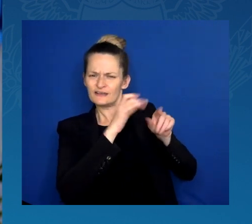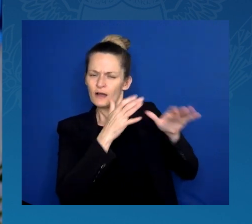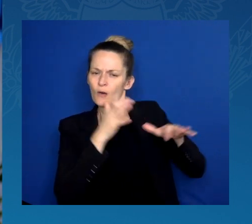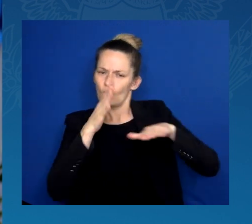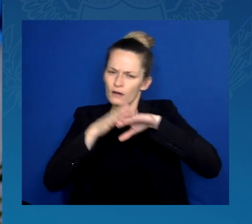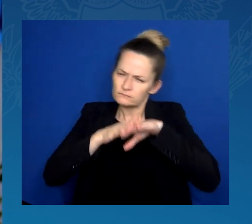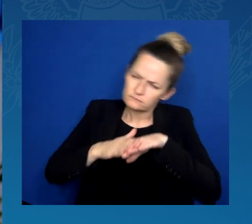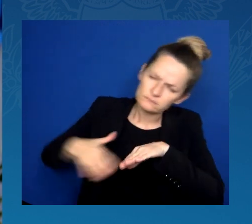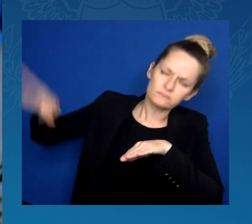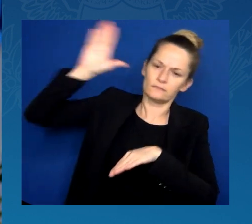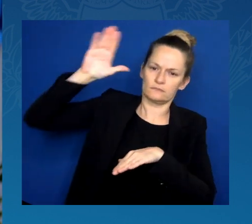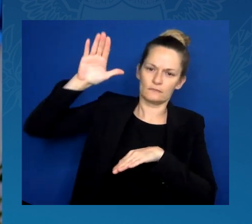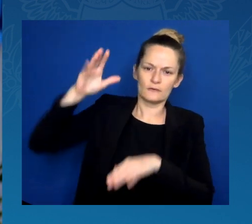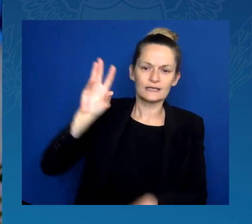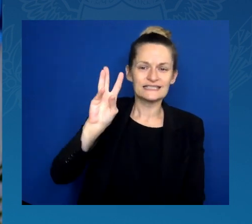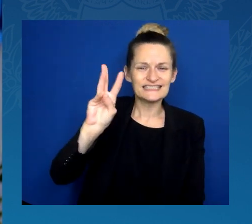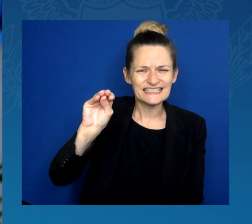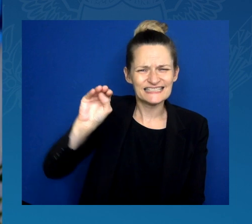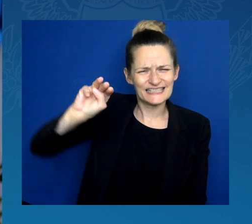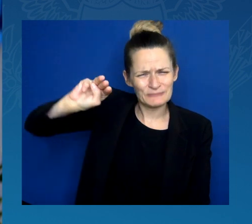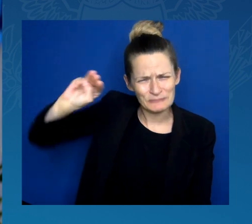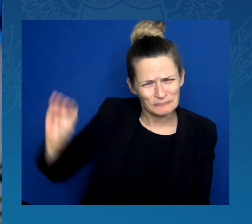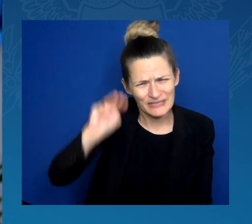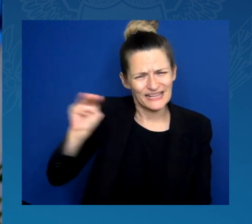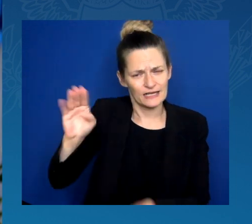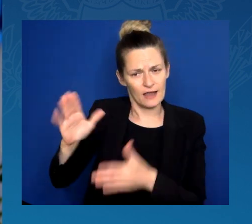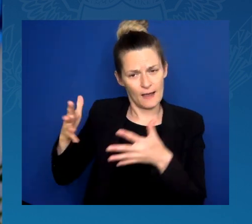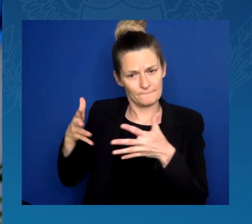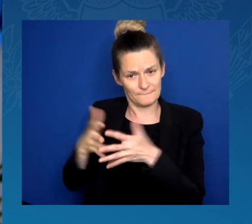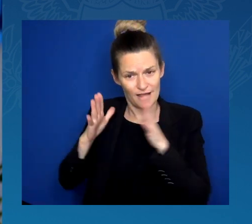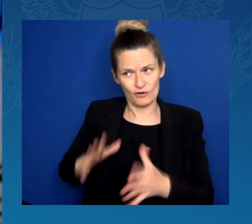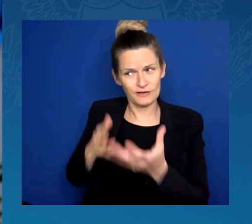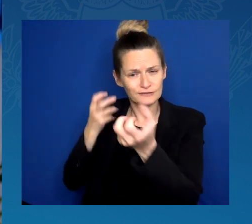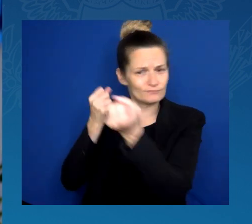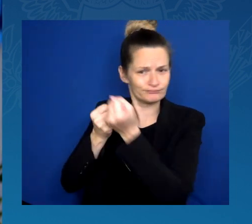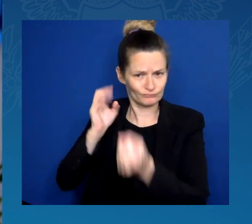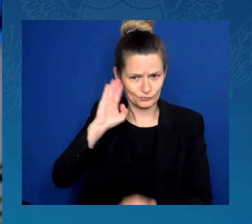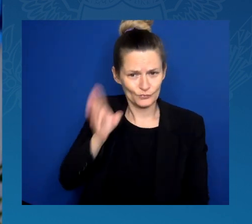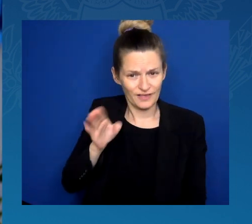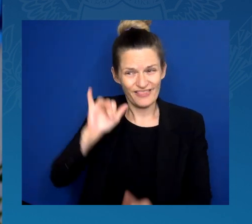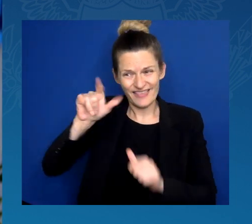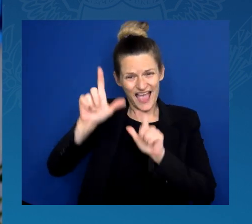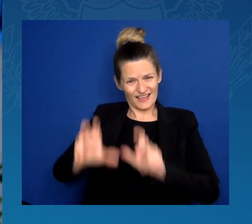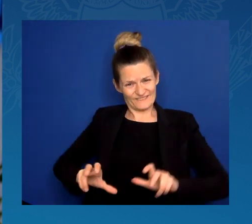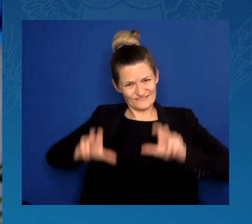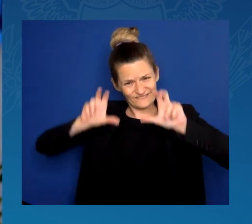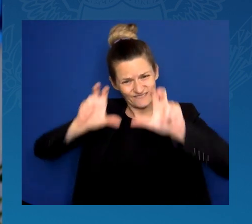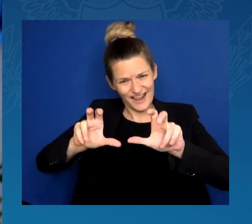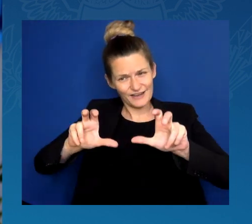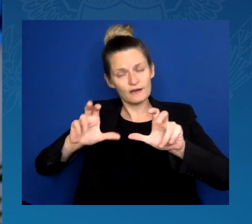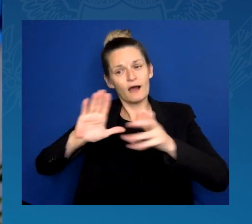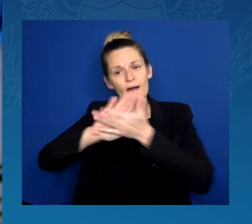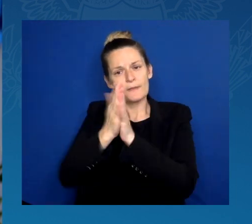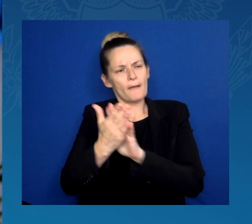with the strength of bargaining power, Medicare will now negotiate with the pharmaceutical companies